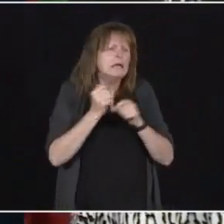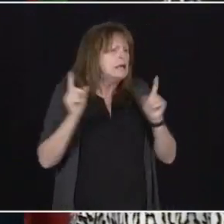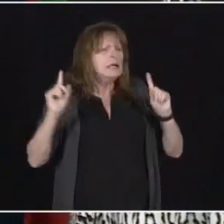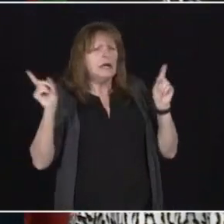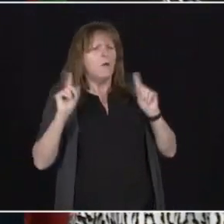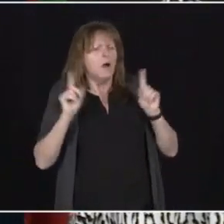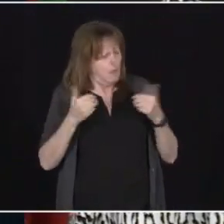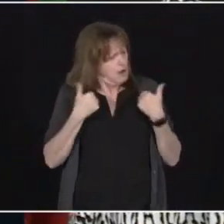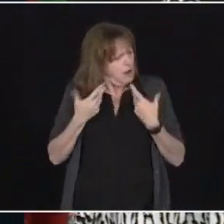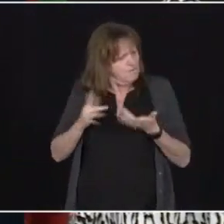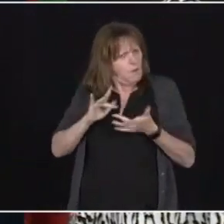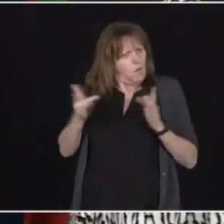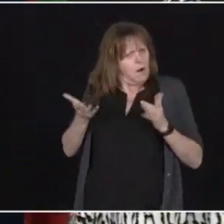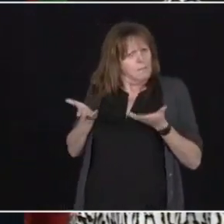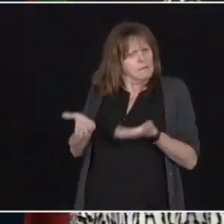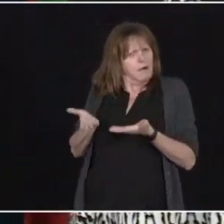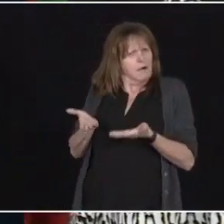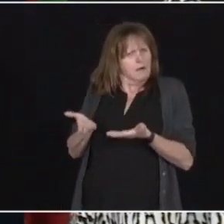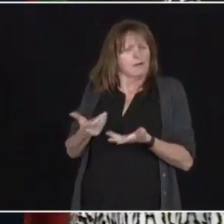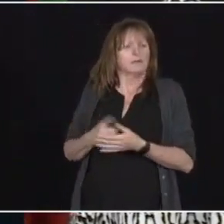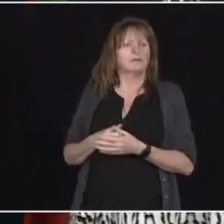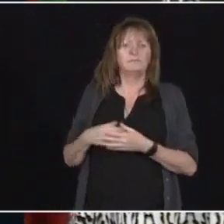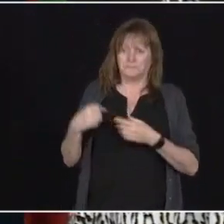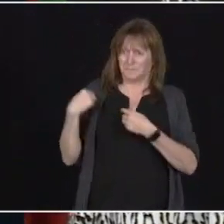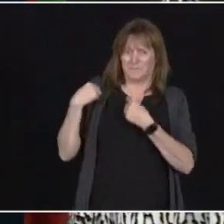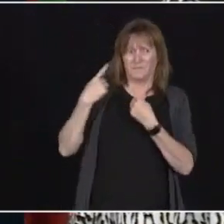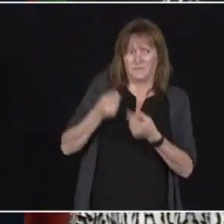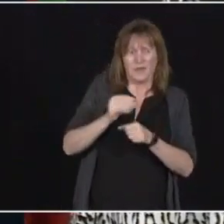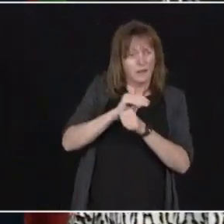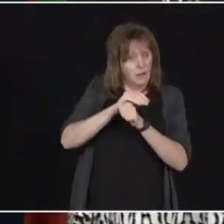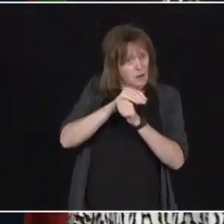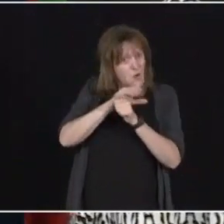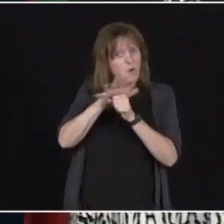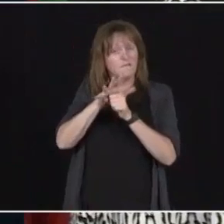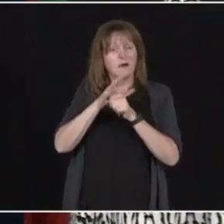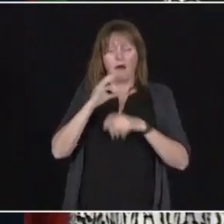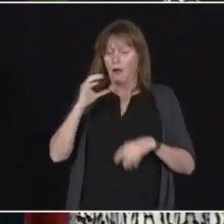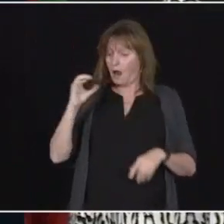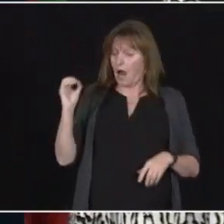Since the outset of the COVID-19 outbreak, Ontario businesses have shown incredible collaboration, resilience and determination to tackle